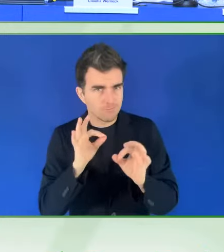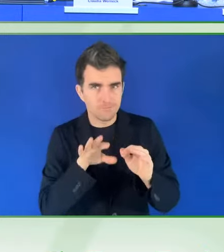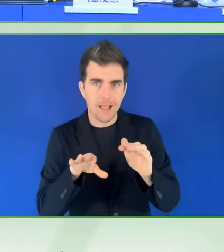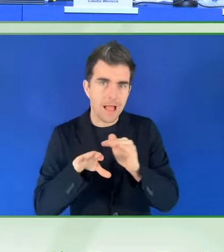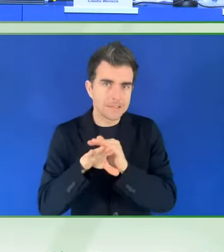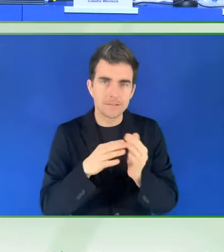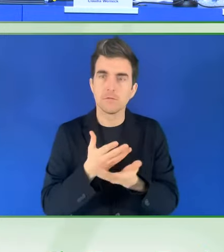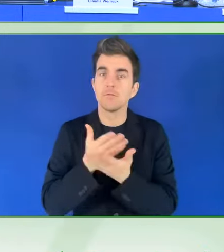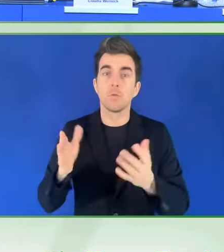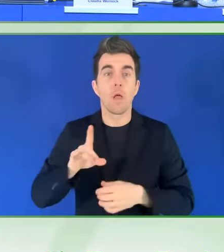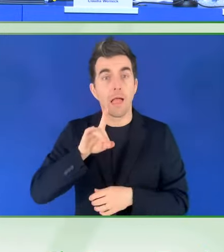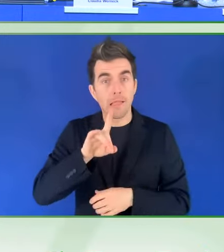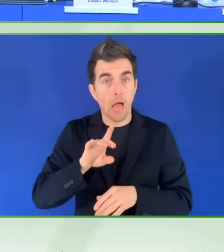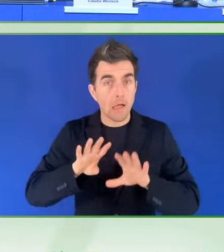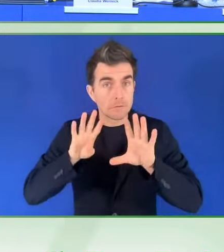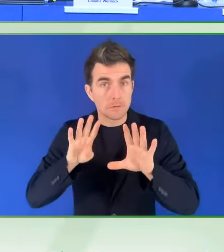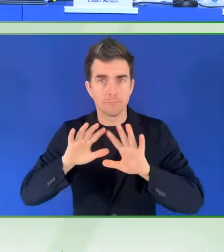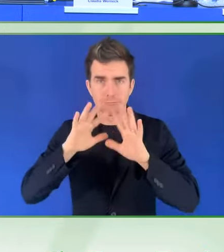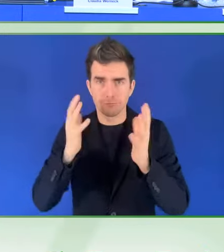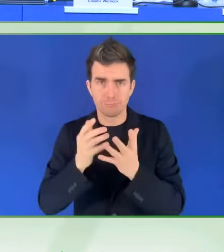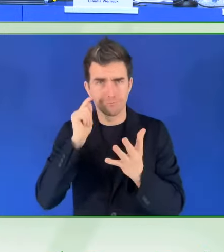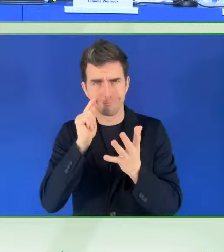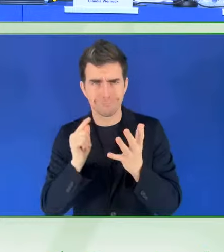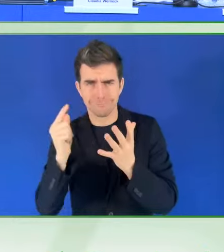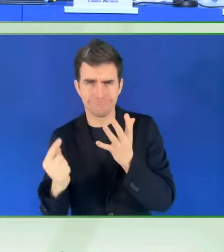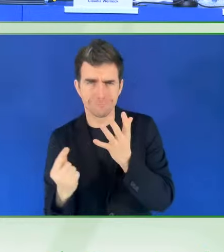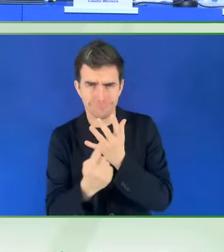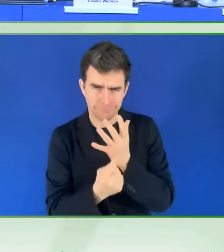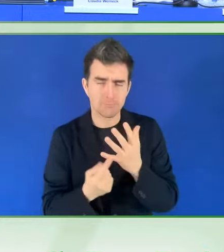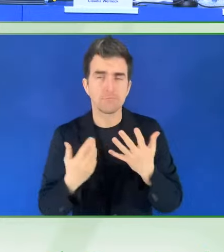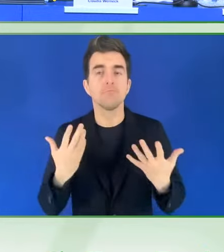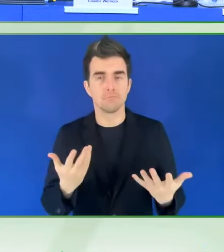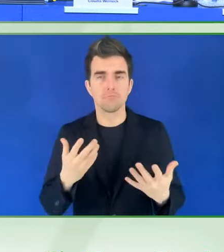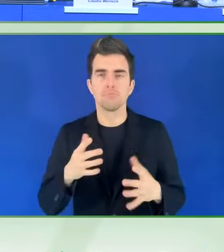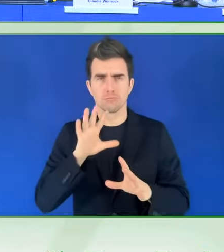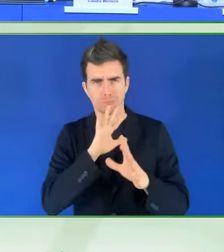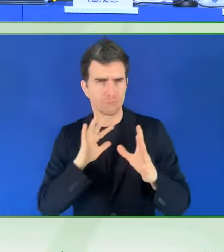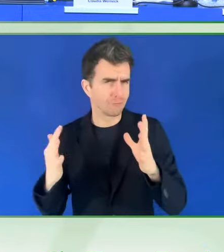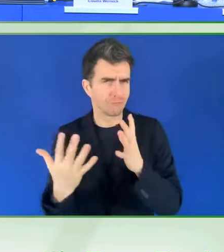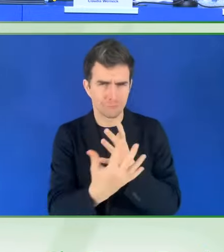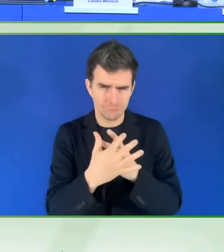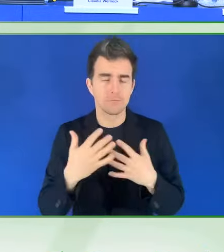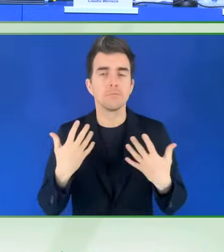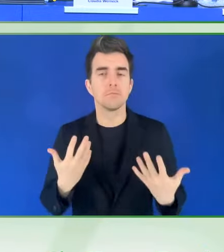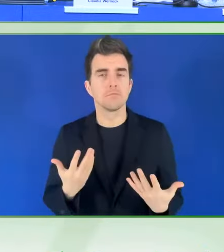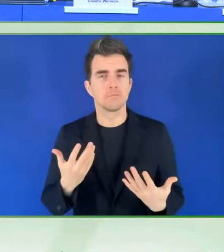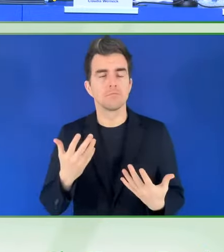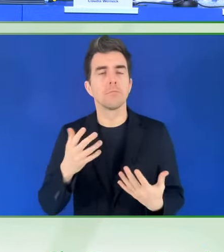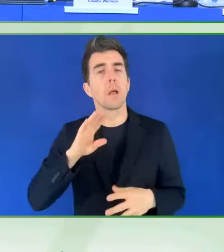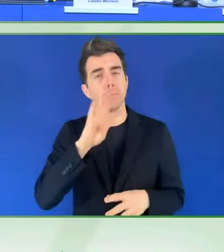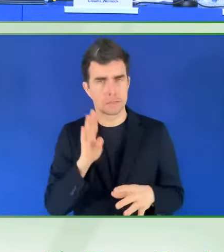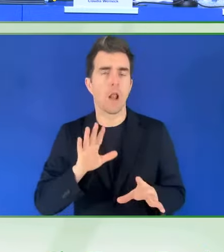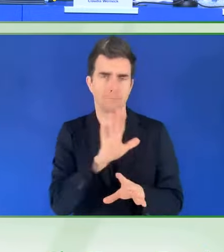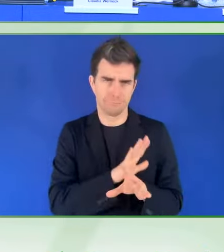each child. Through public performances, we strive to break barriers in our minds and perception.